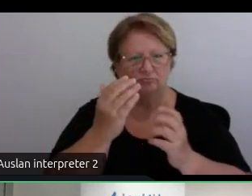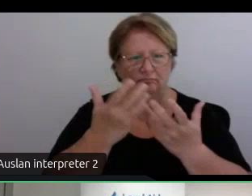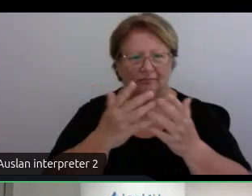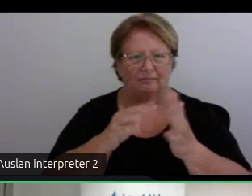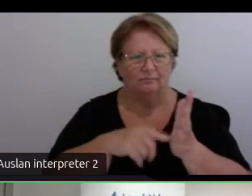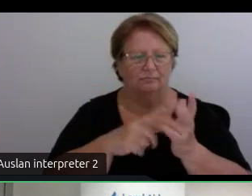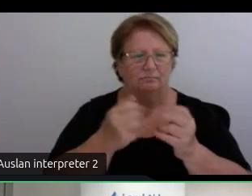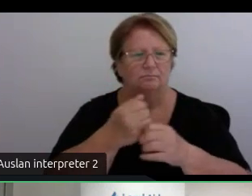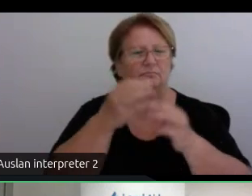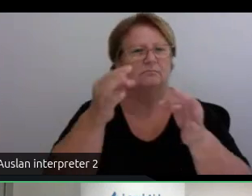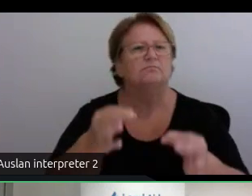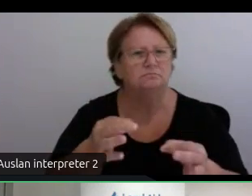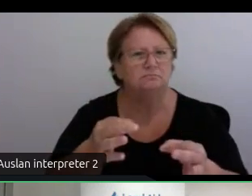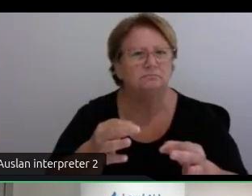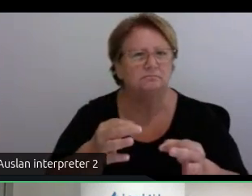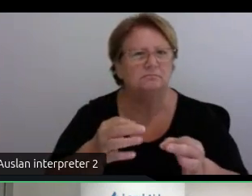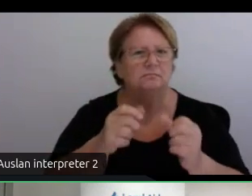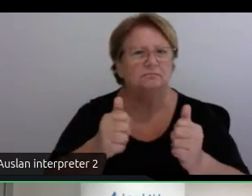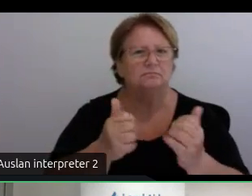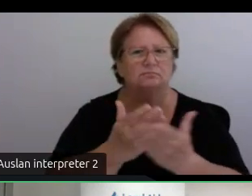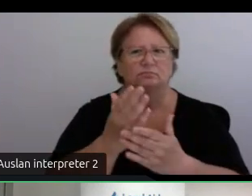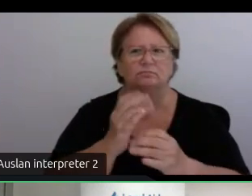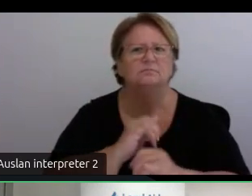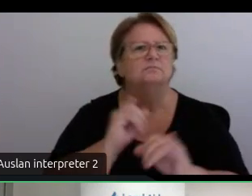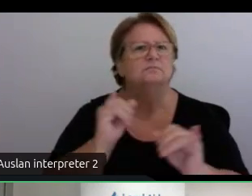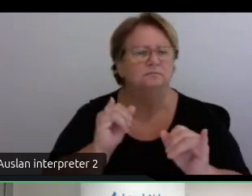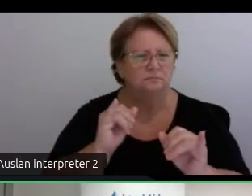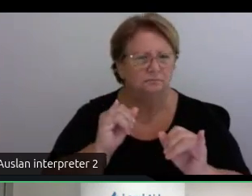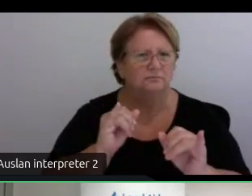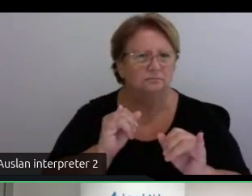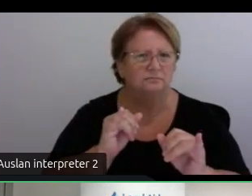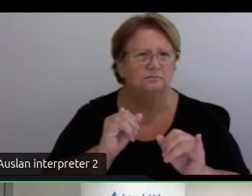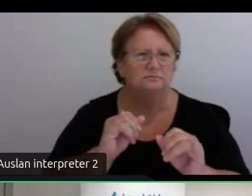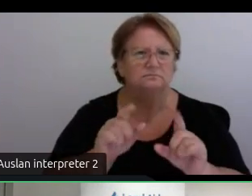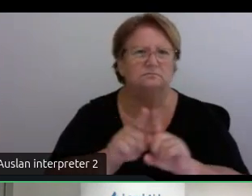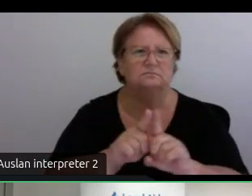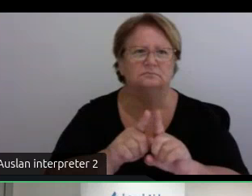having gone through a a disaster event, can affect your executive functioning in the same